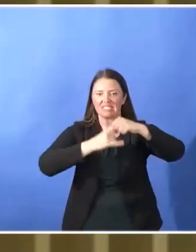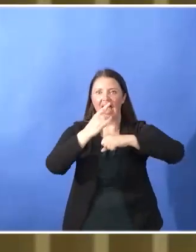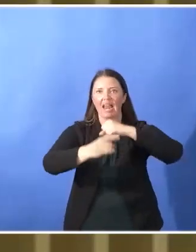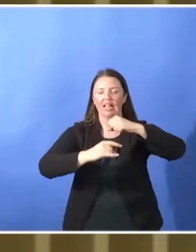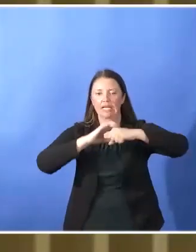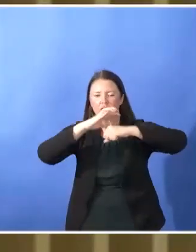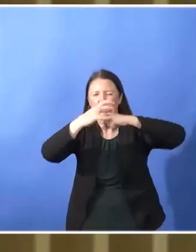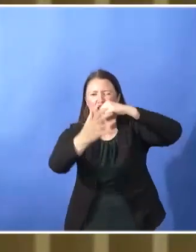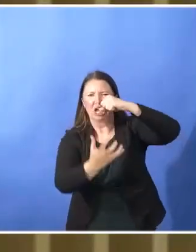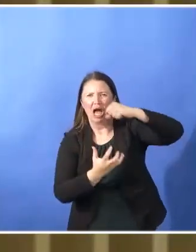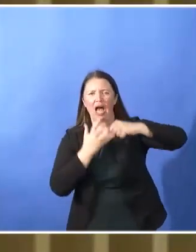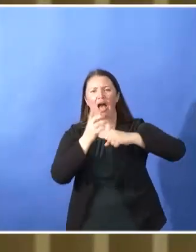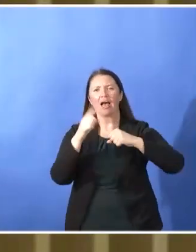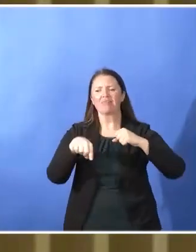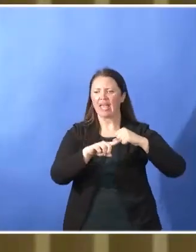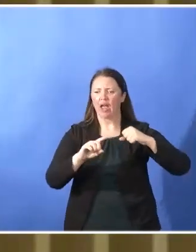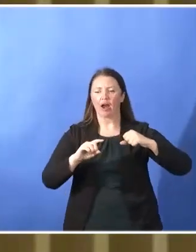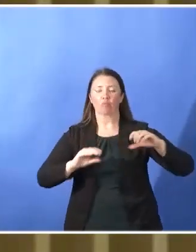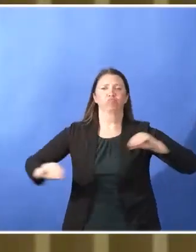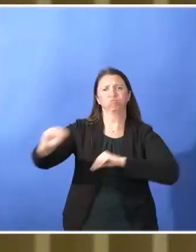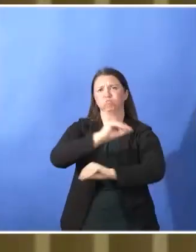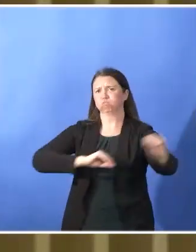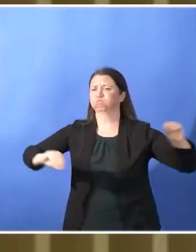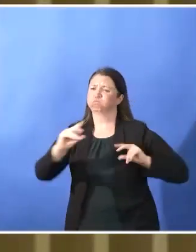SIGNIFICANT SPEEDS, ORBITAL DEBRIS IS A CHALLENGE.